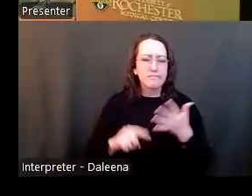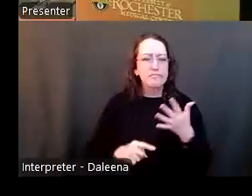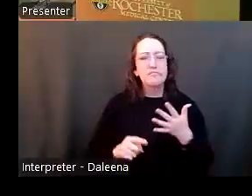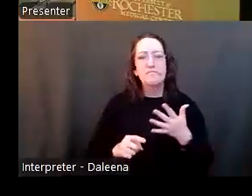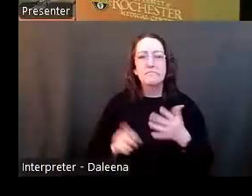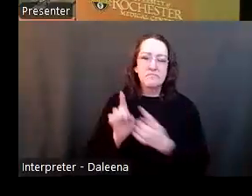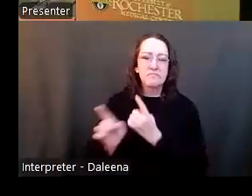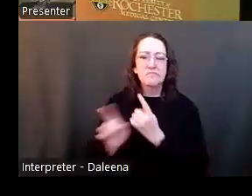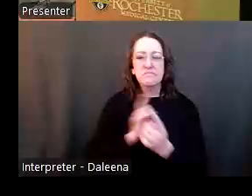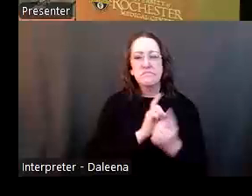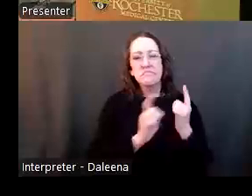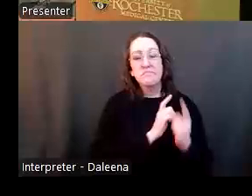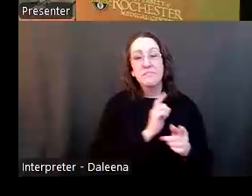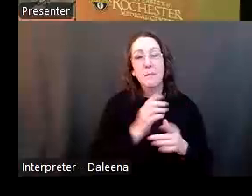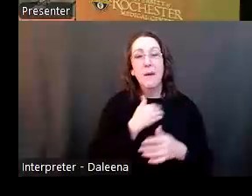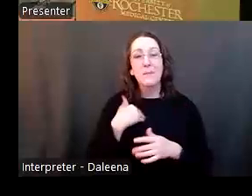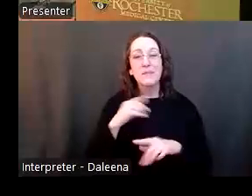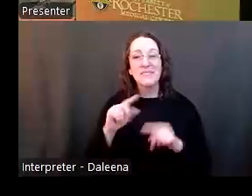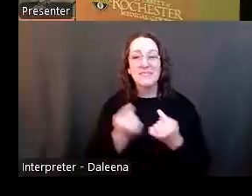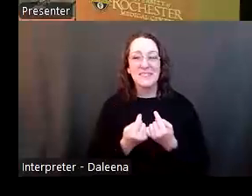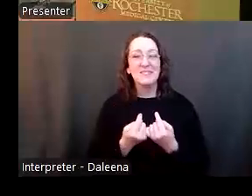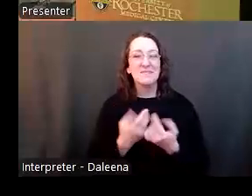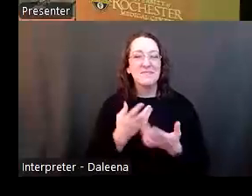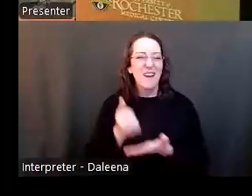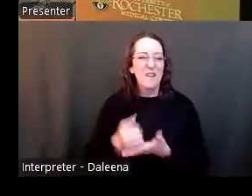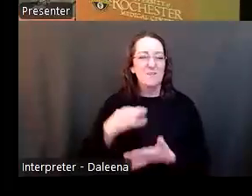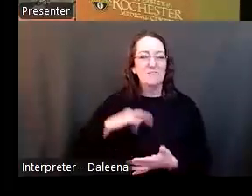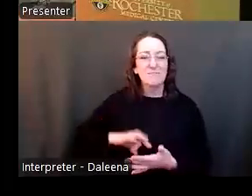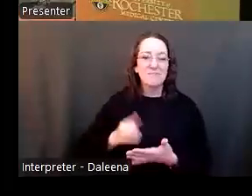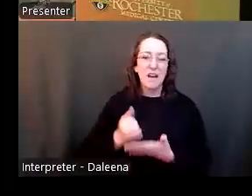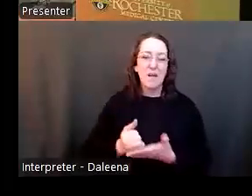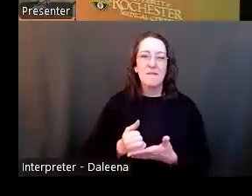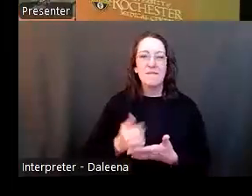members of the team um which is really helpful to hopefully make them feel as welcome as possible as